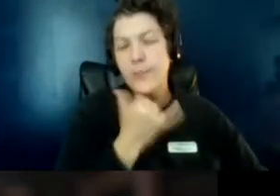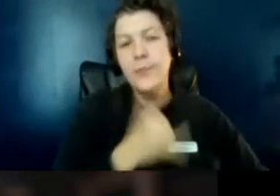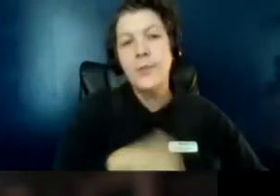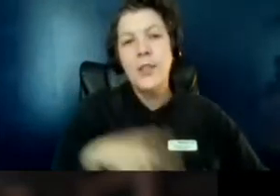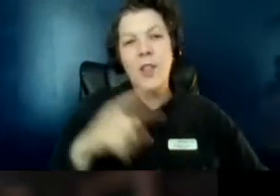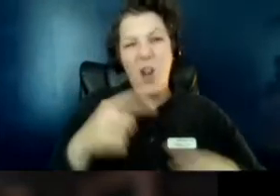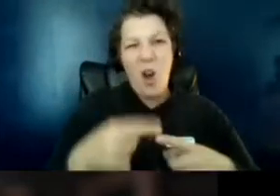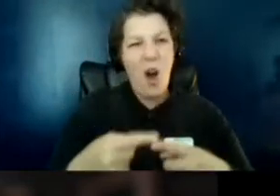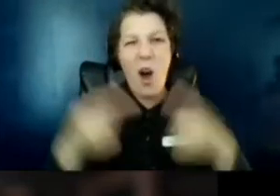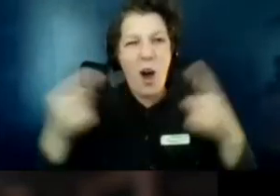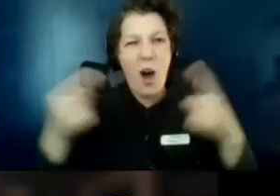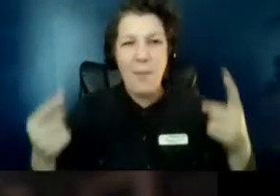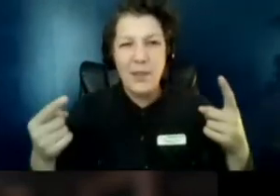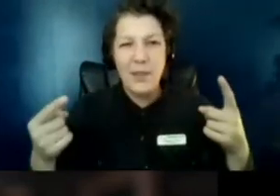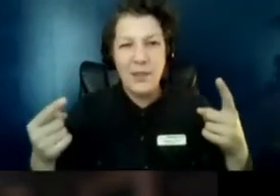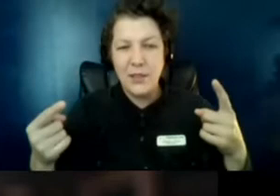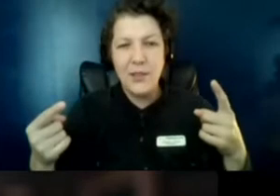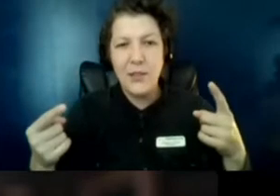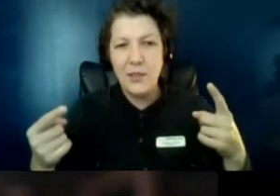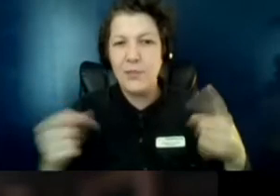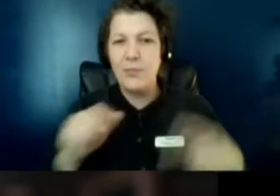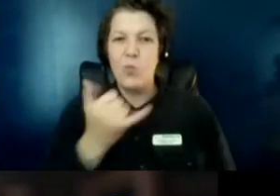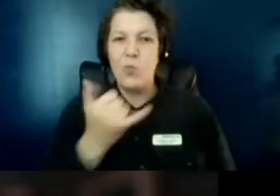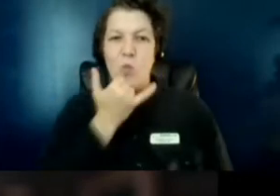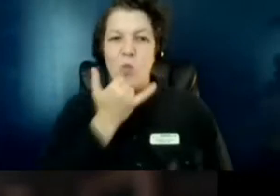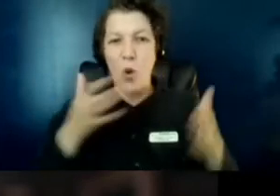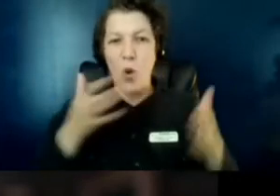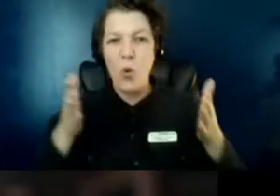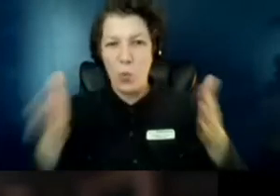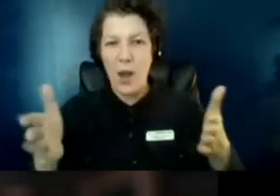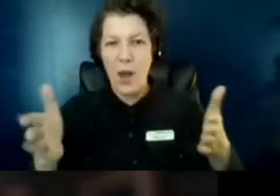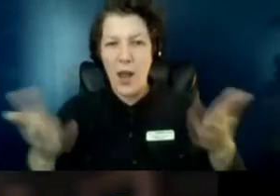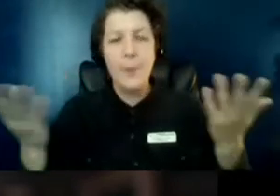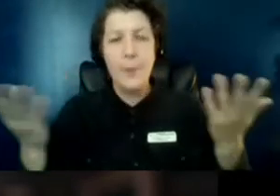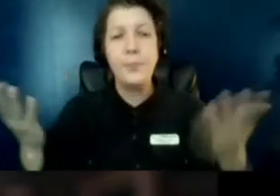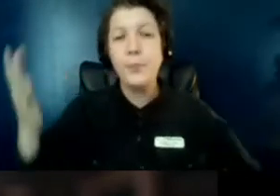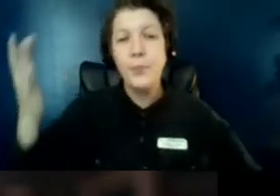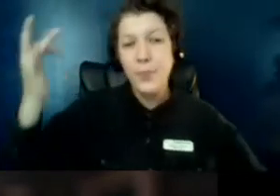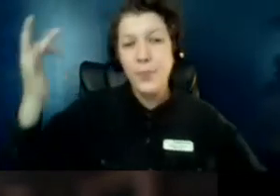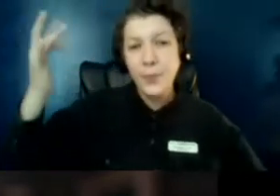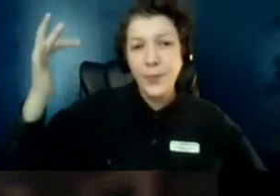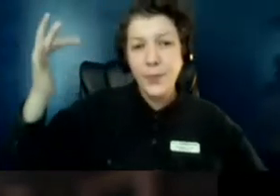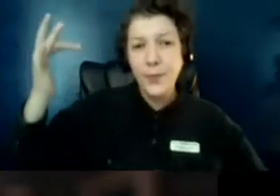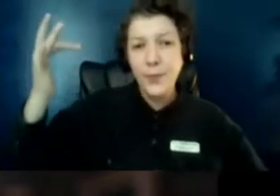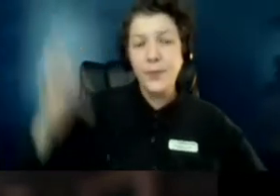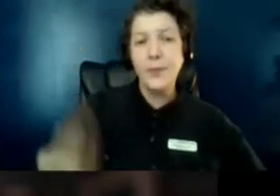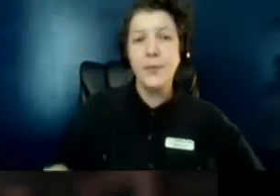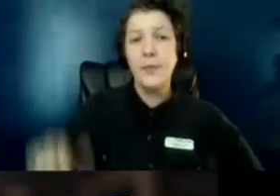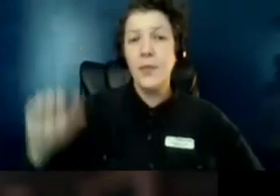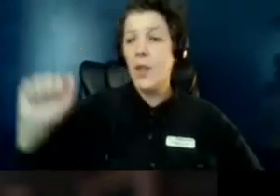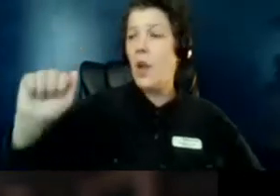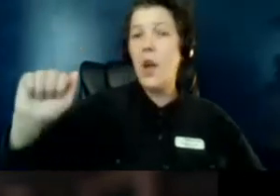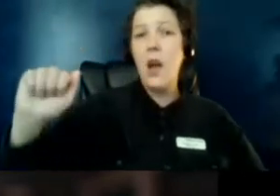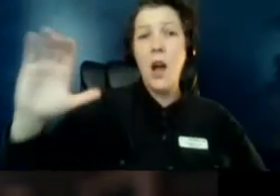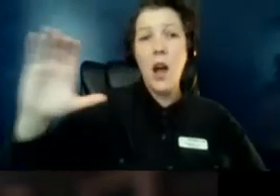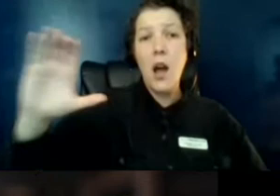to this is that this notion of accommodation, well actually we do it all of the time, right?